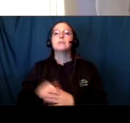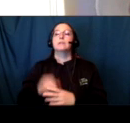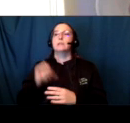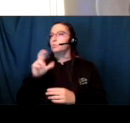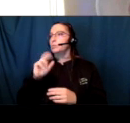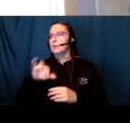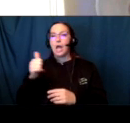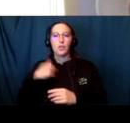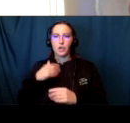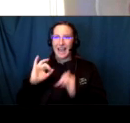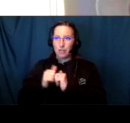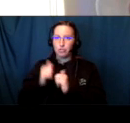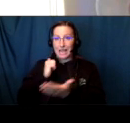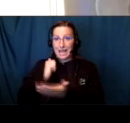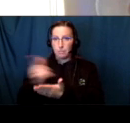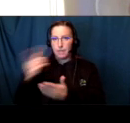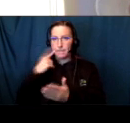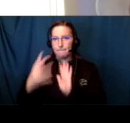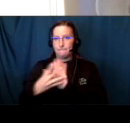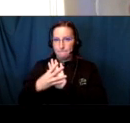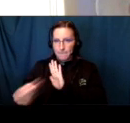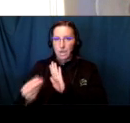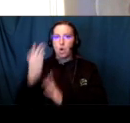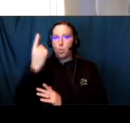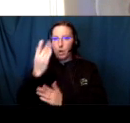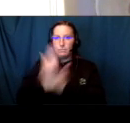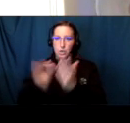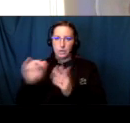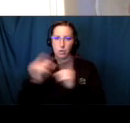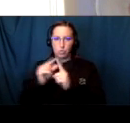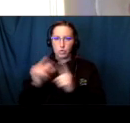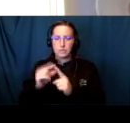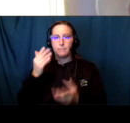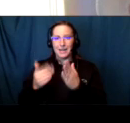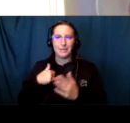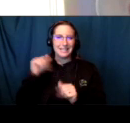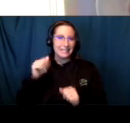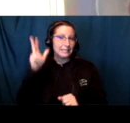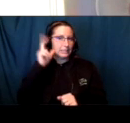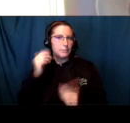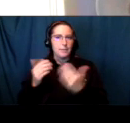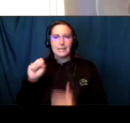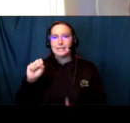help him reproduce at least one aspect of the word. So maybe he can get at least the syllable number or maybe he can get